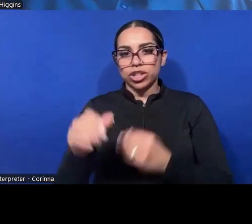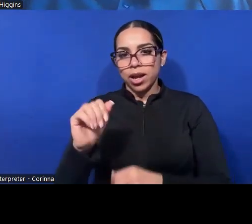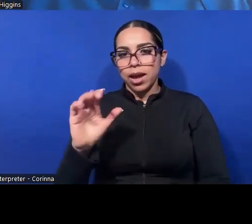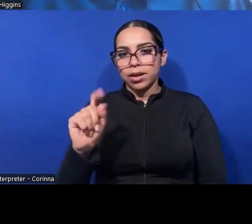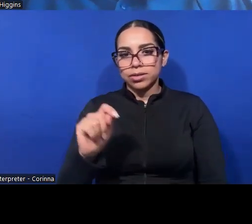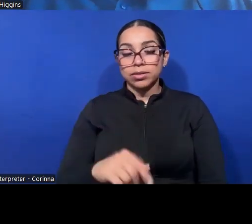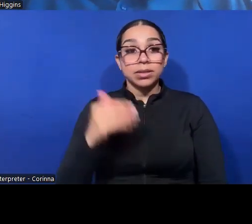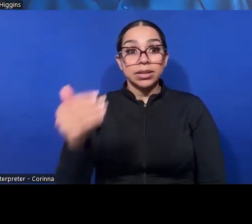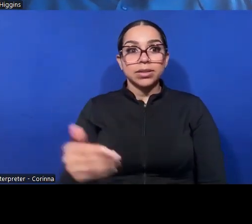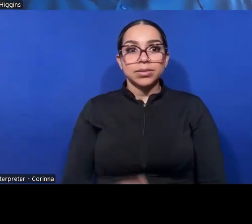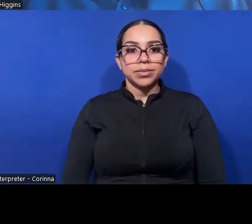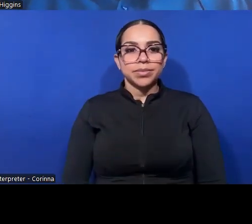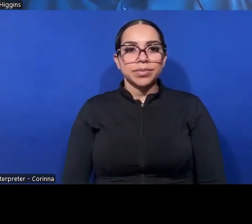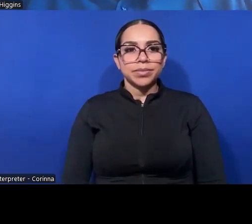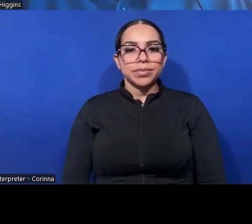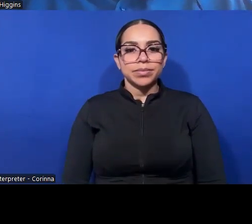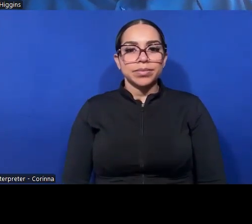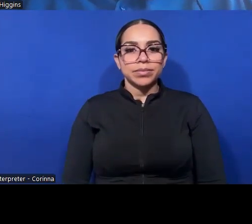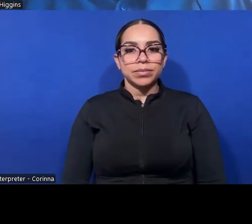Next slide please.